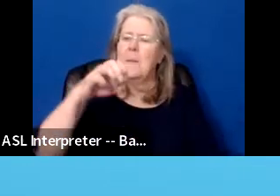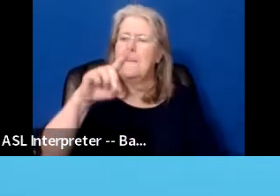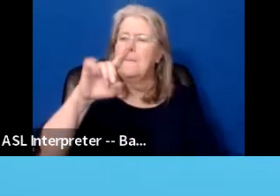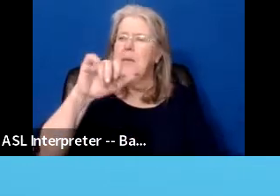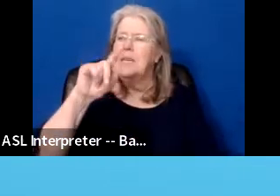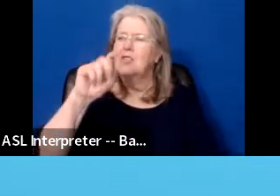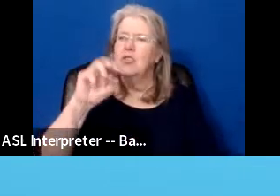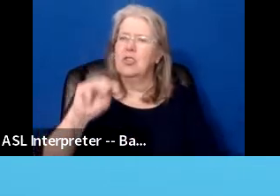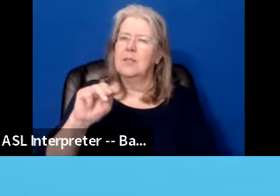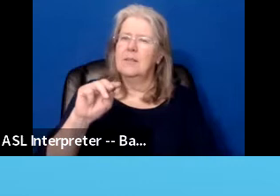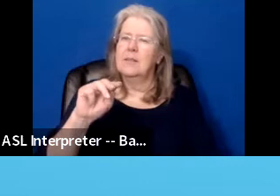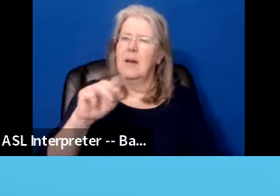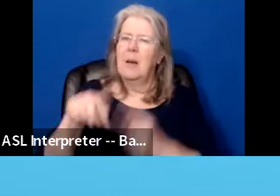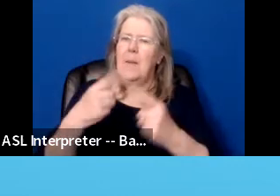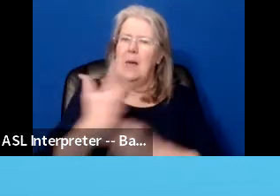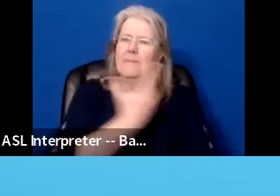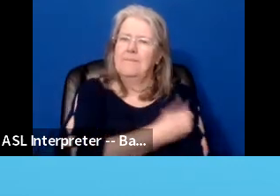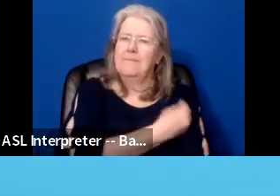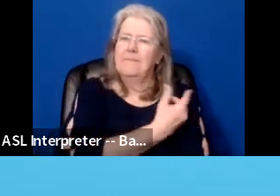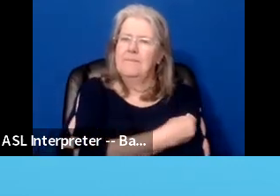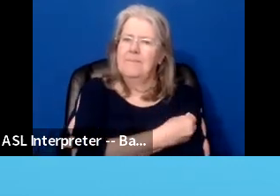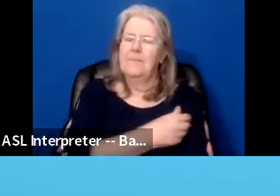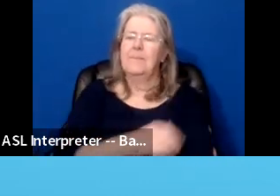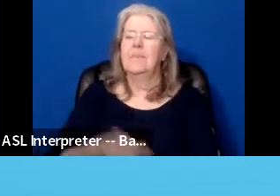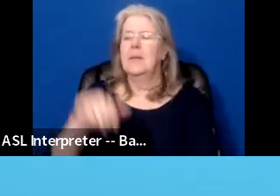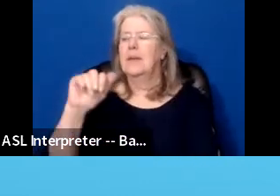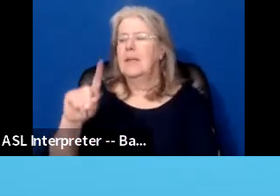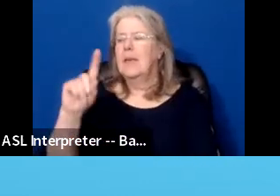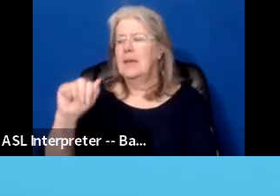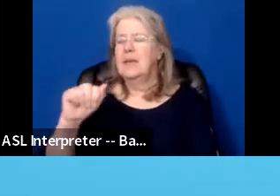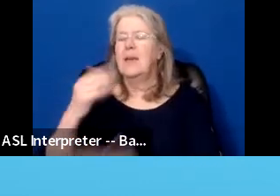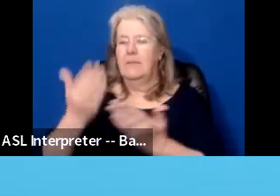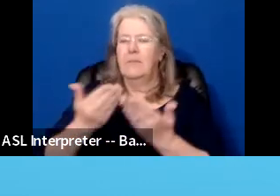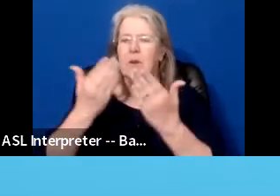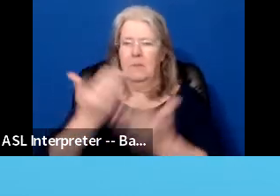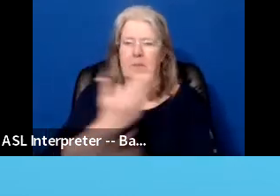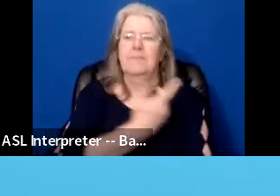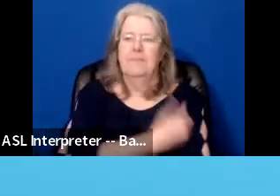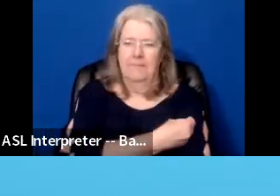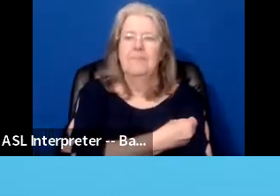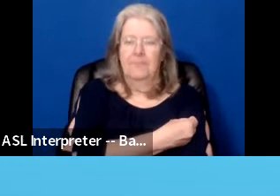Dr. Klemsz: Yes, so the AAP does recommend vaccinations and there are actually videos